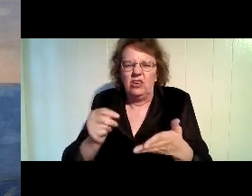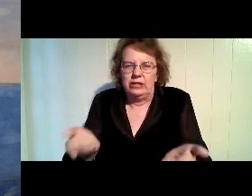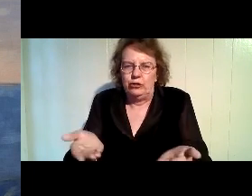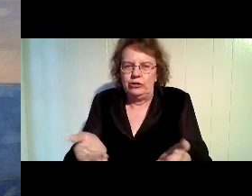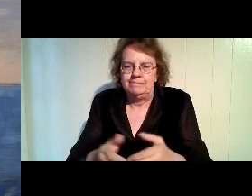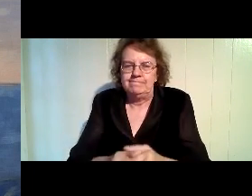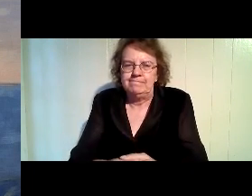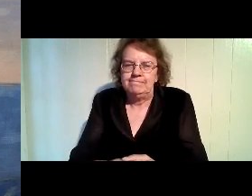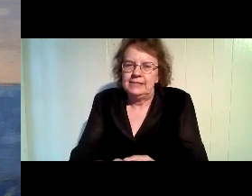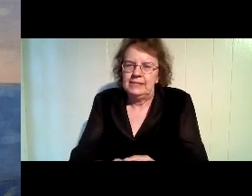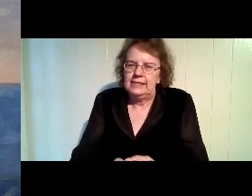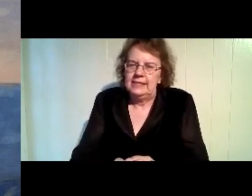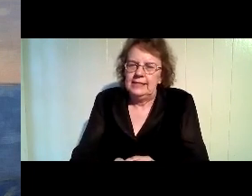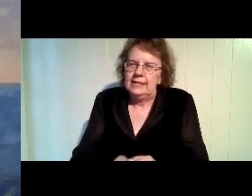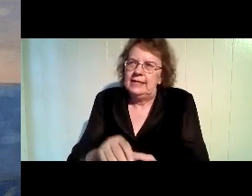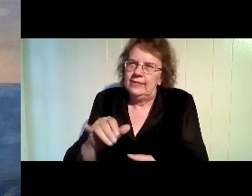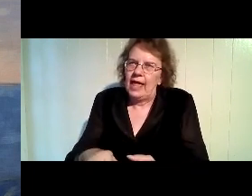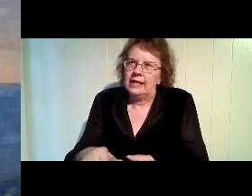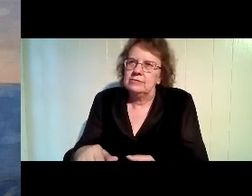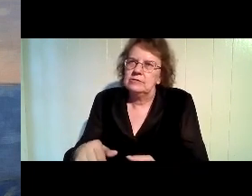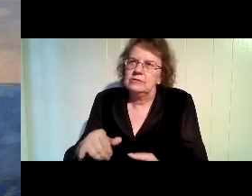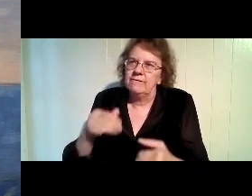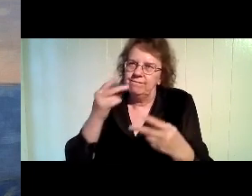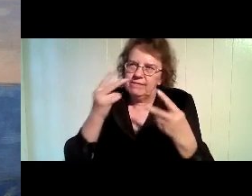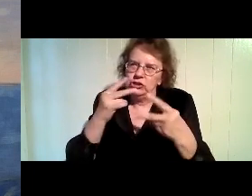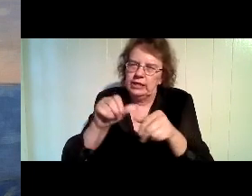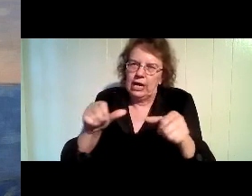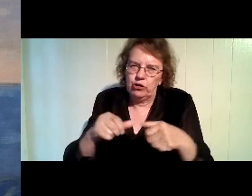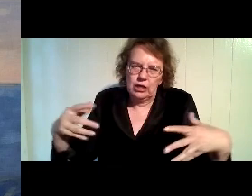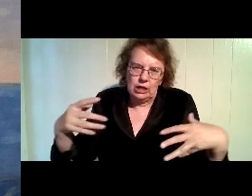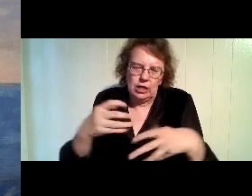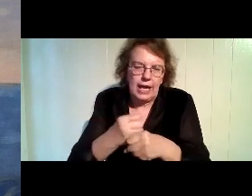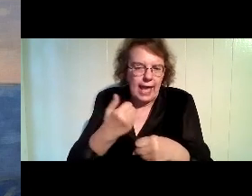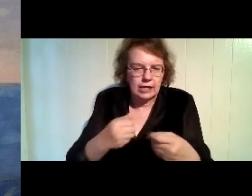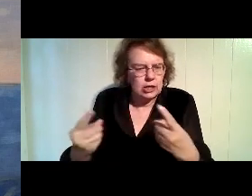That about wraps up the vision area. Were there any questions that the audience wanted me to address?